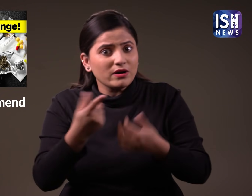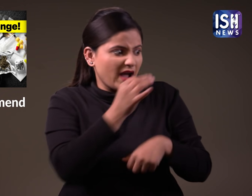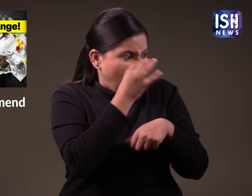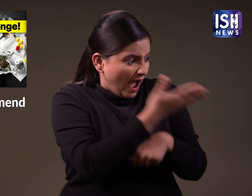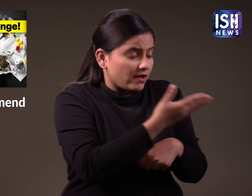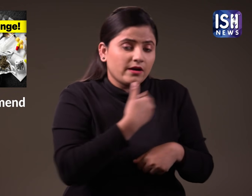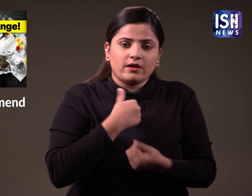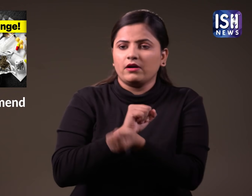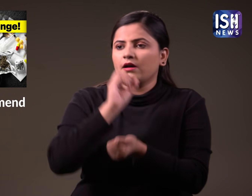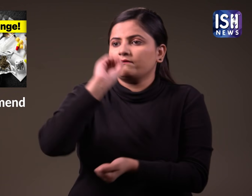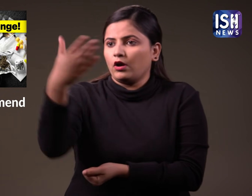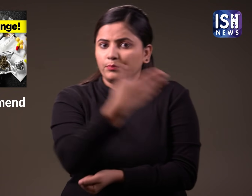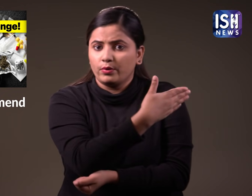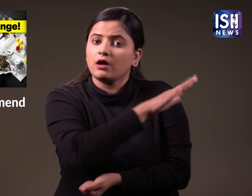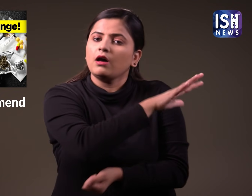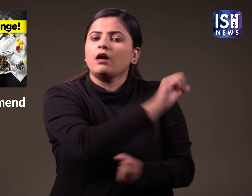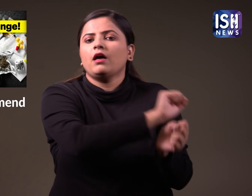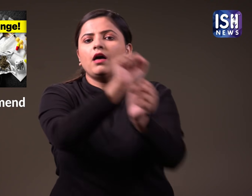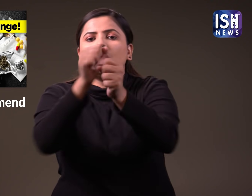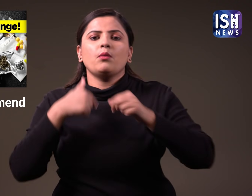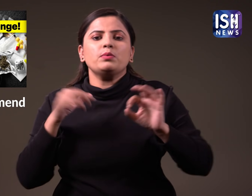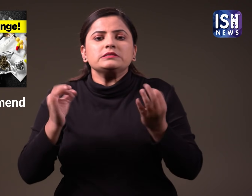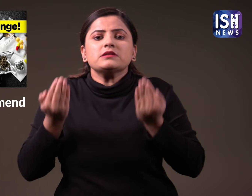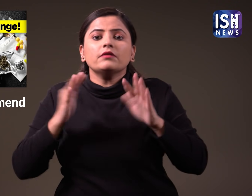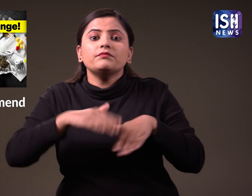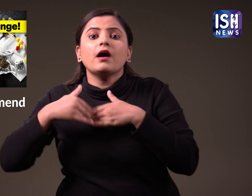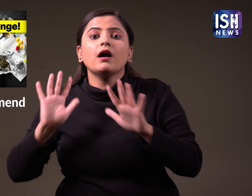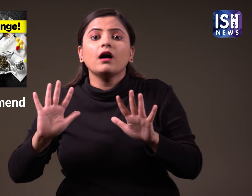If they inform the police, they can be saved.